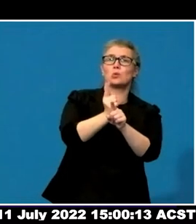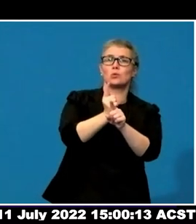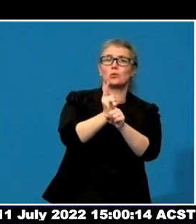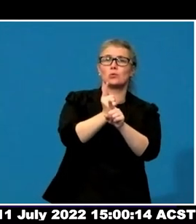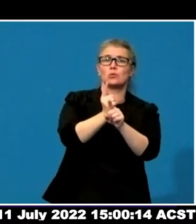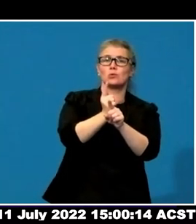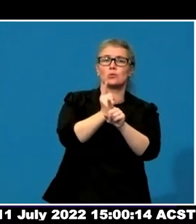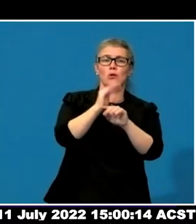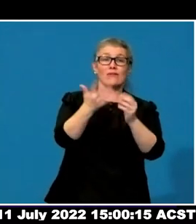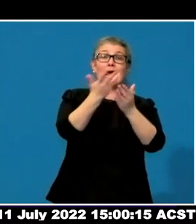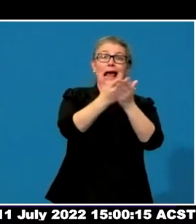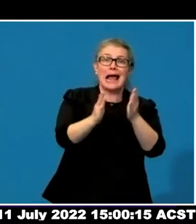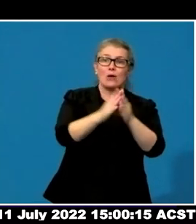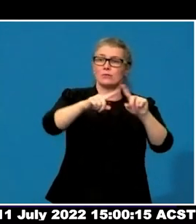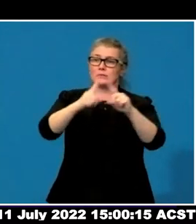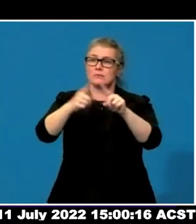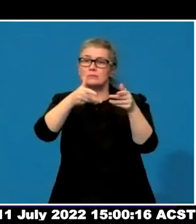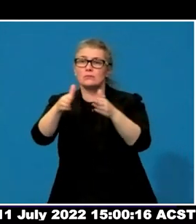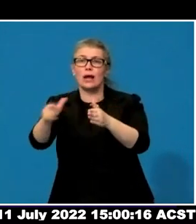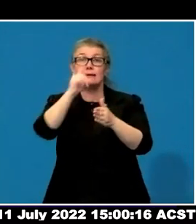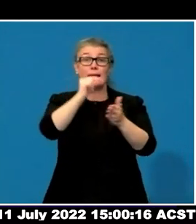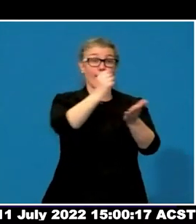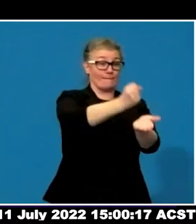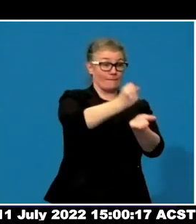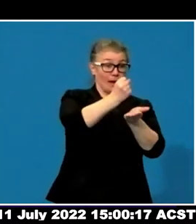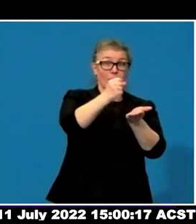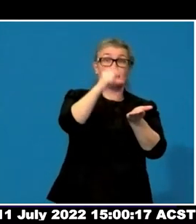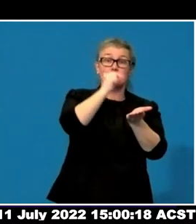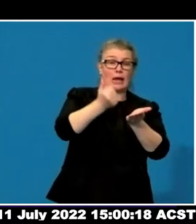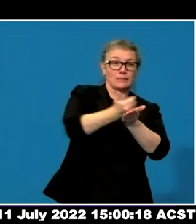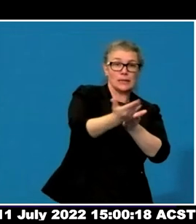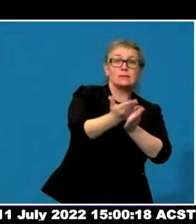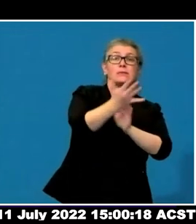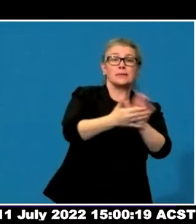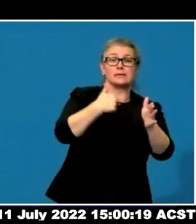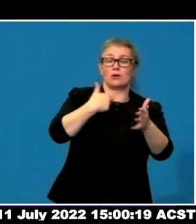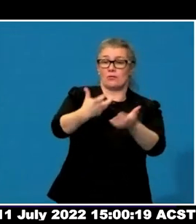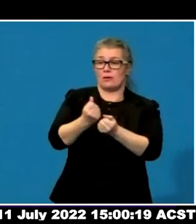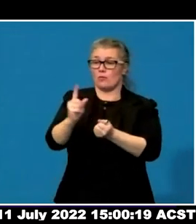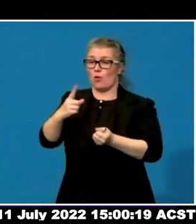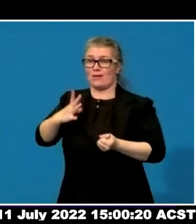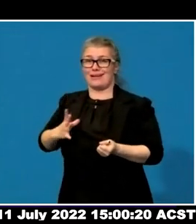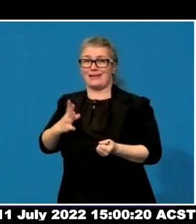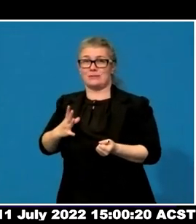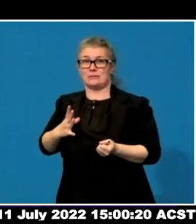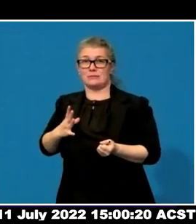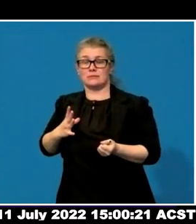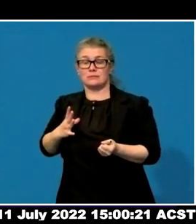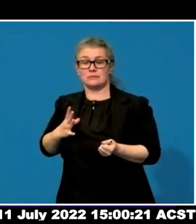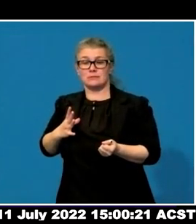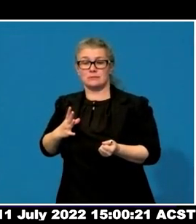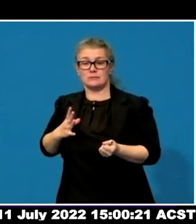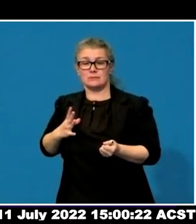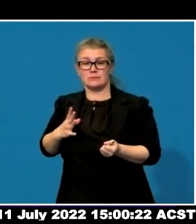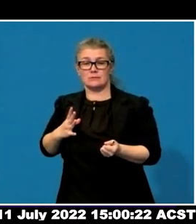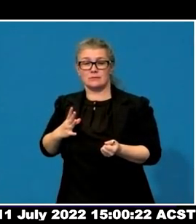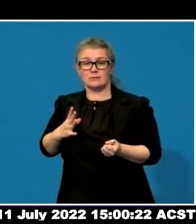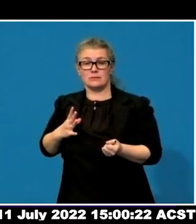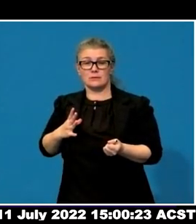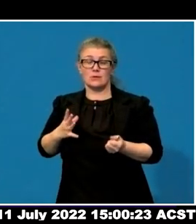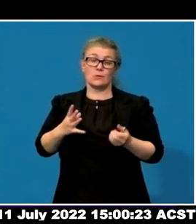funding to be able to get the things that you need without, I suppose, moving outside